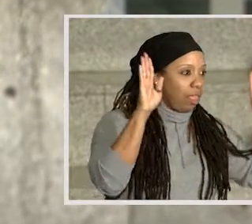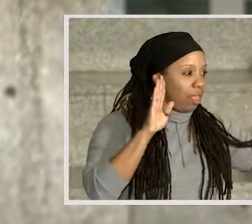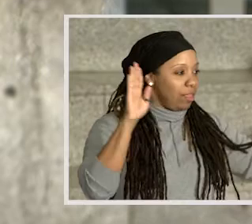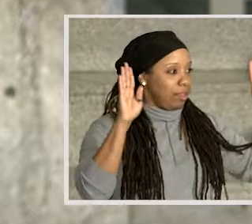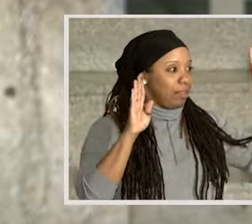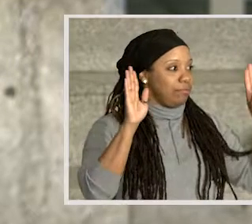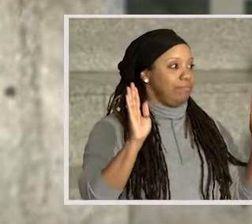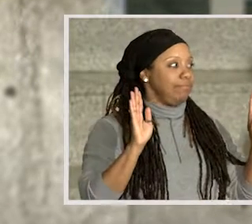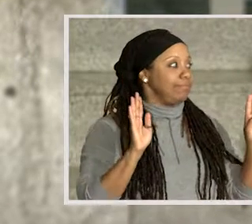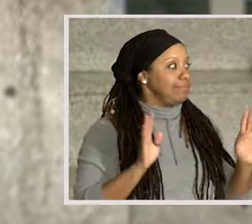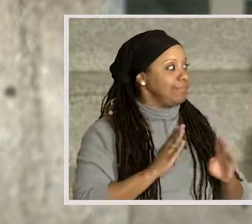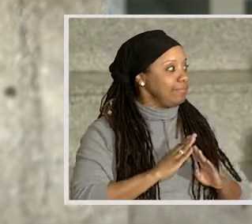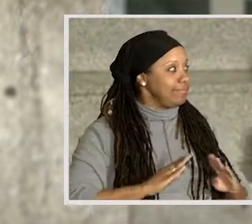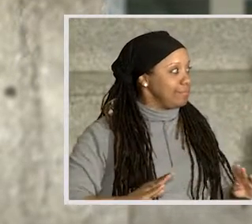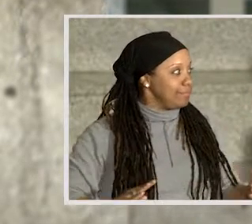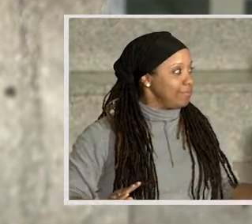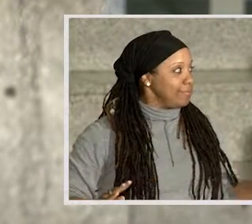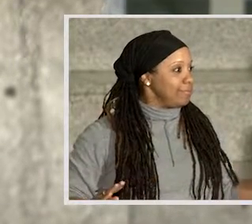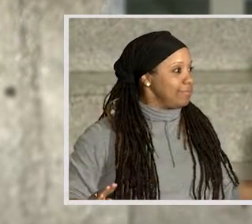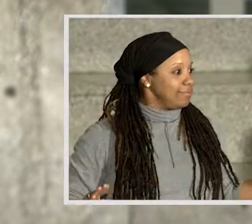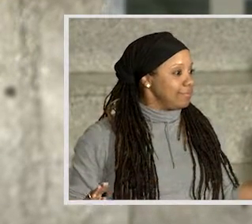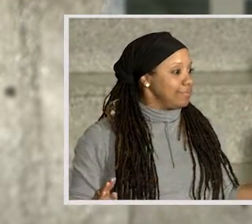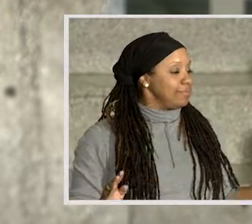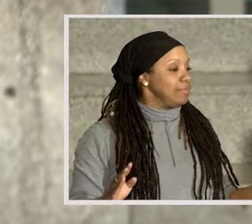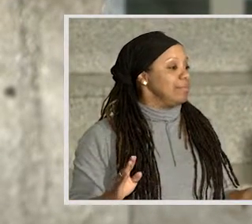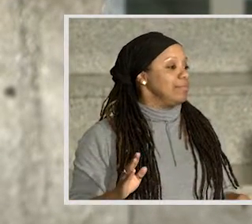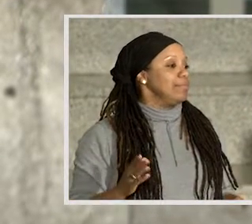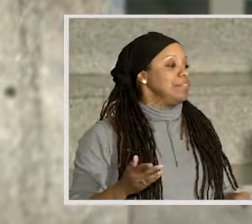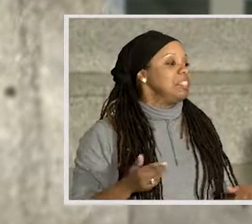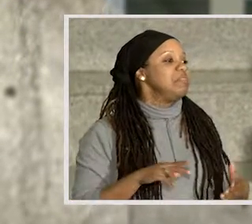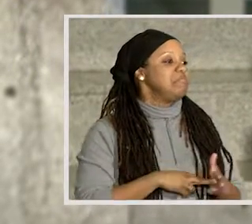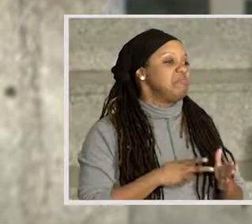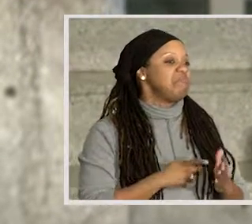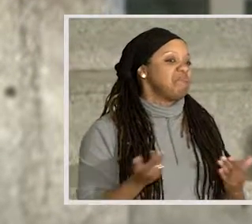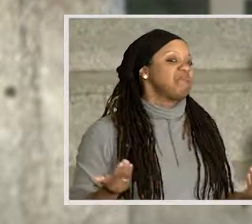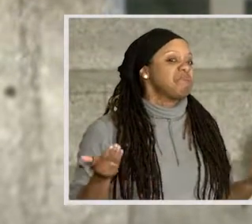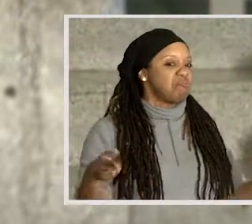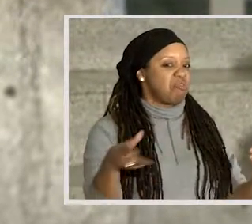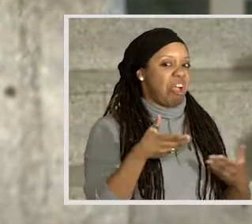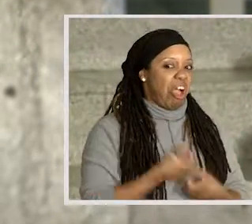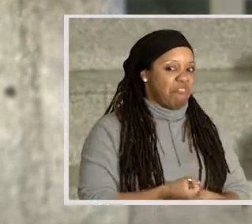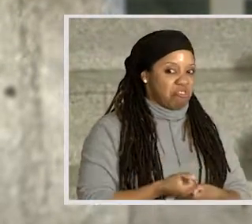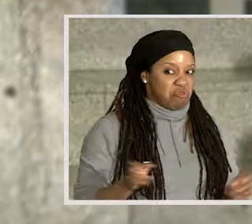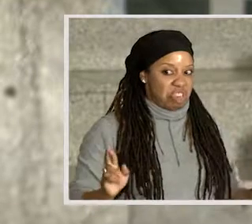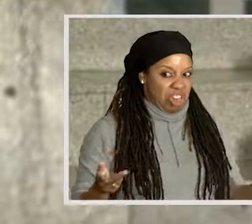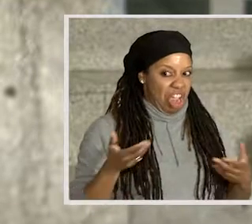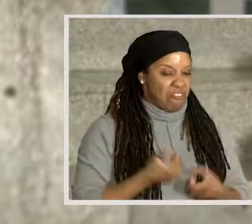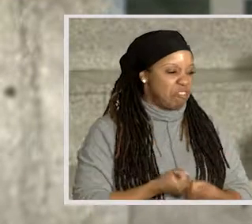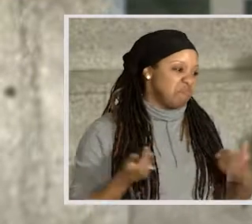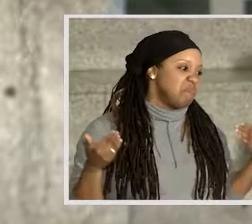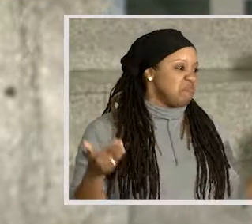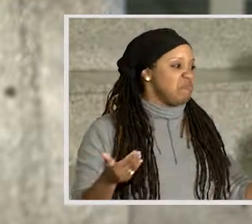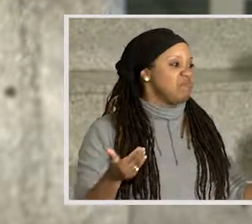WELL, WE CAN GET STARTED. WHICH TABLE WANTS TO GO FIRST AND TELL US WHAT THEIR TABLE